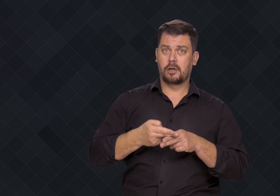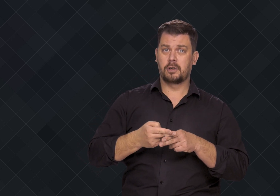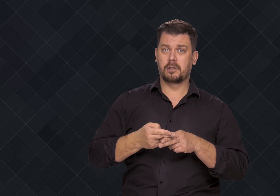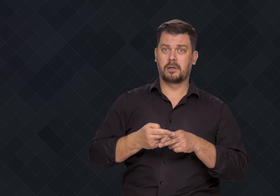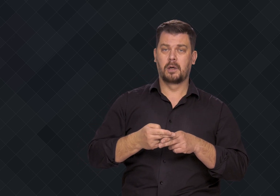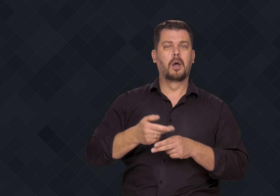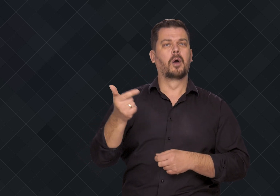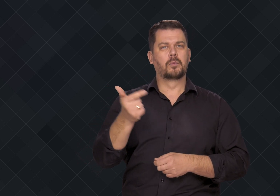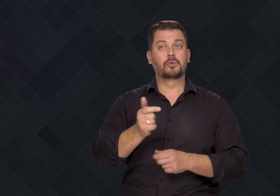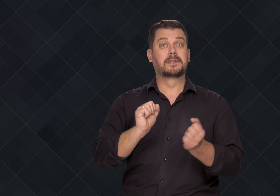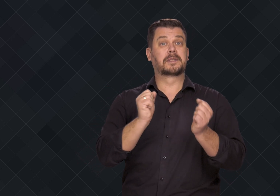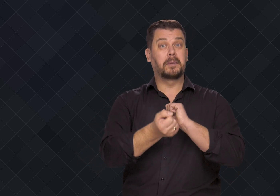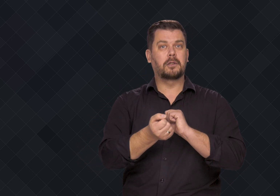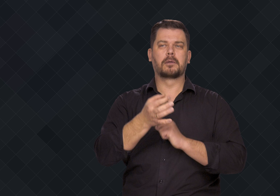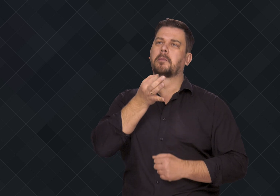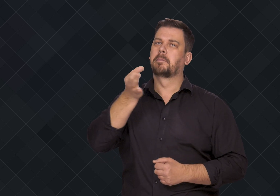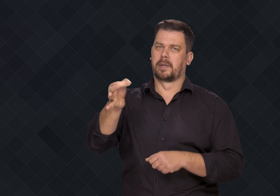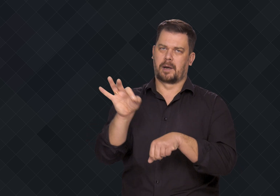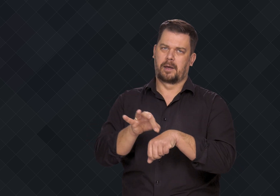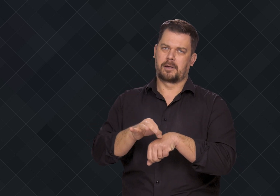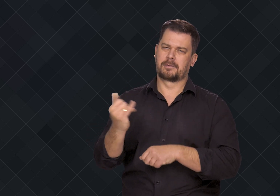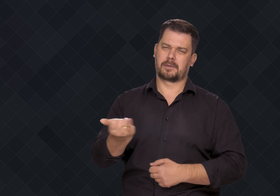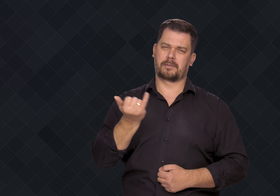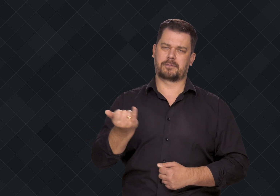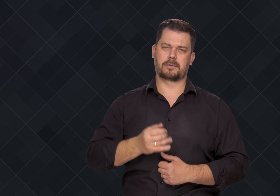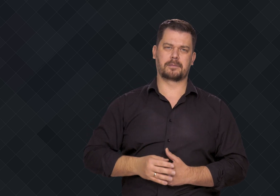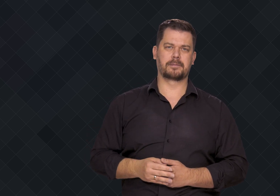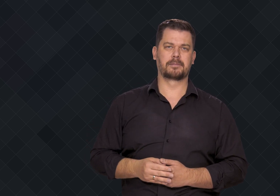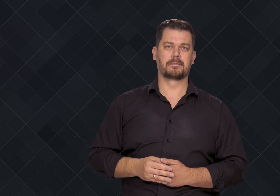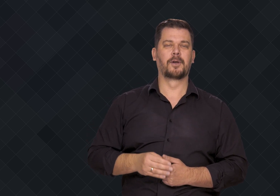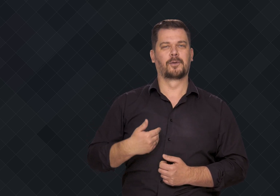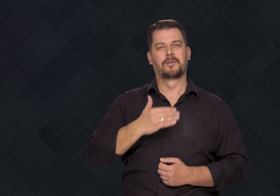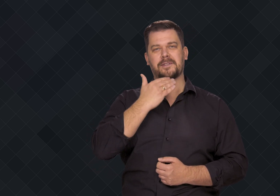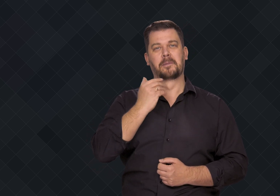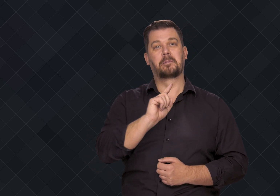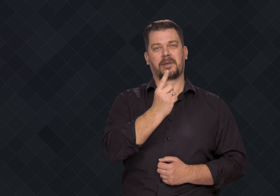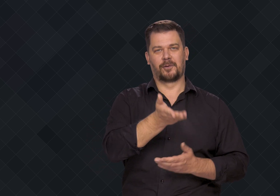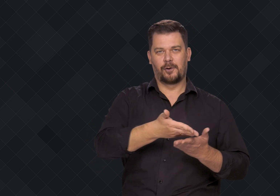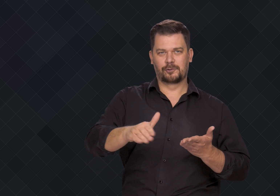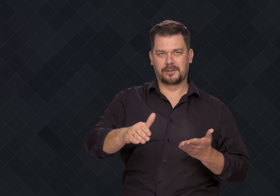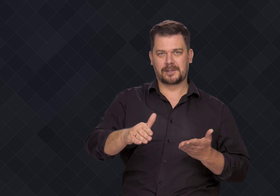make changes under the supervision of doctors. That's all for this episode.